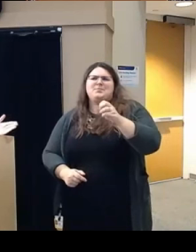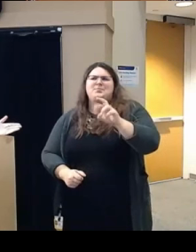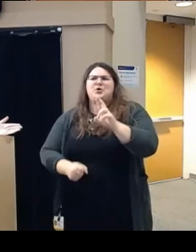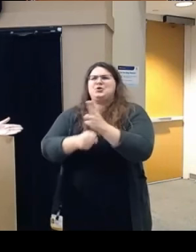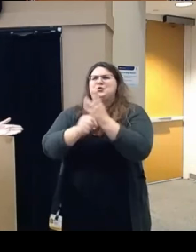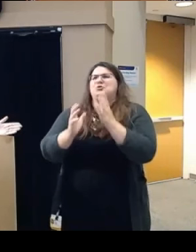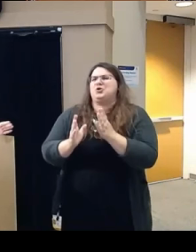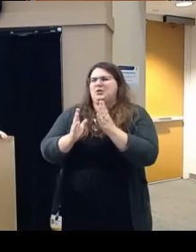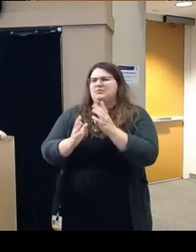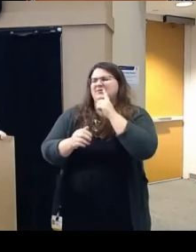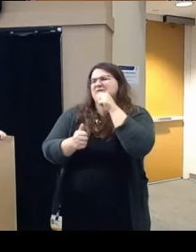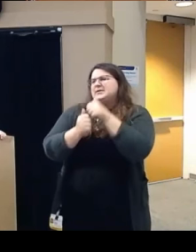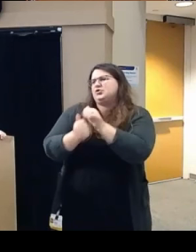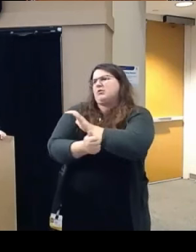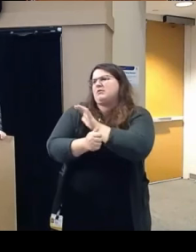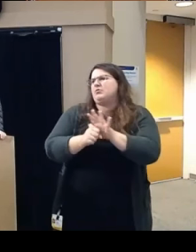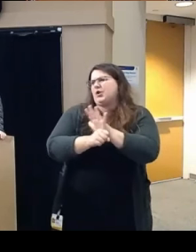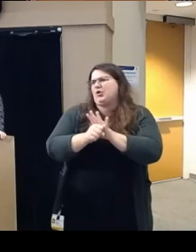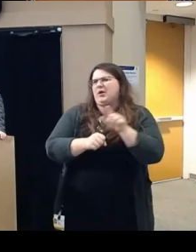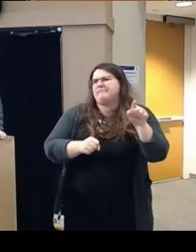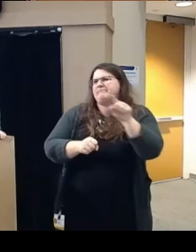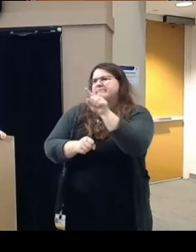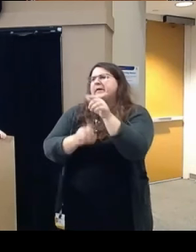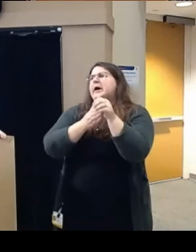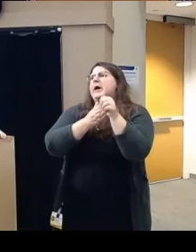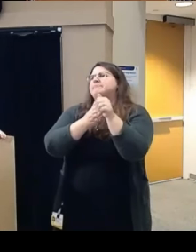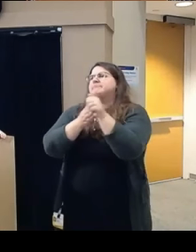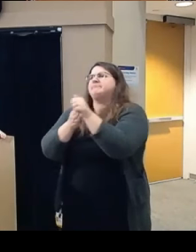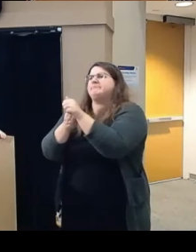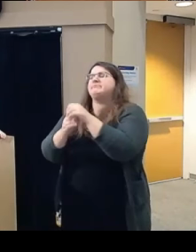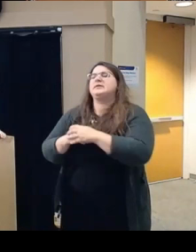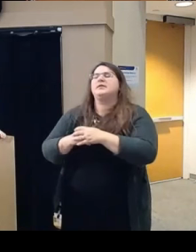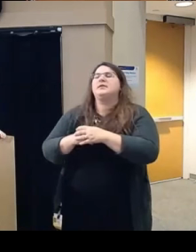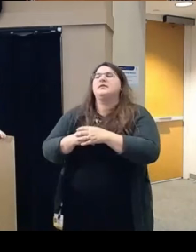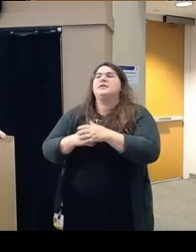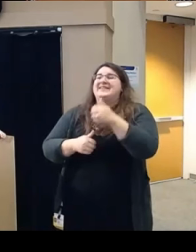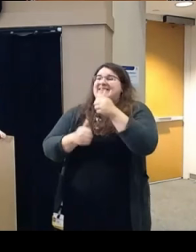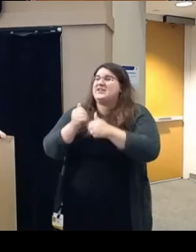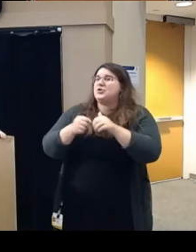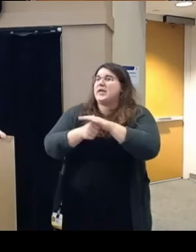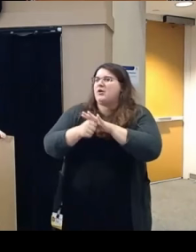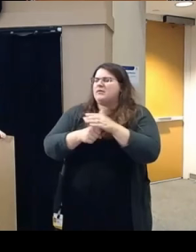clinical area how big it is um how how complex it is in regards to um the changes that are happening